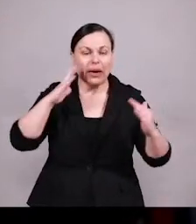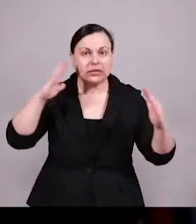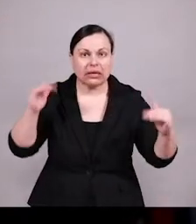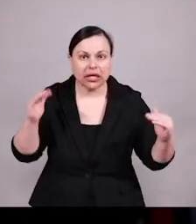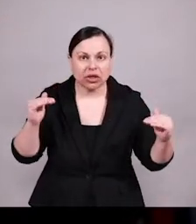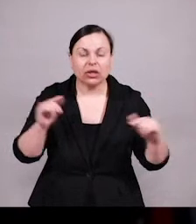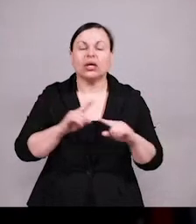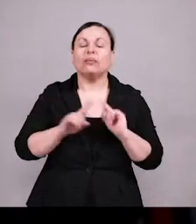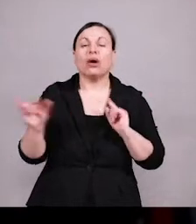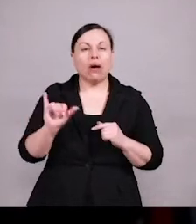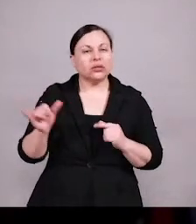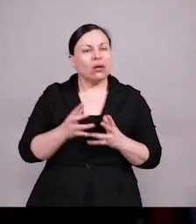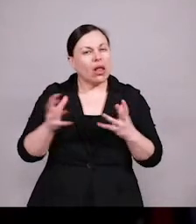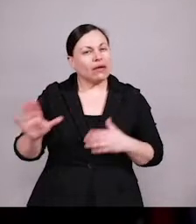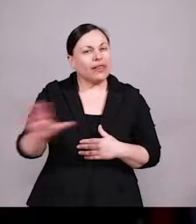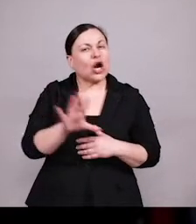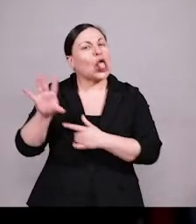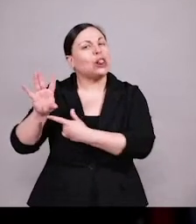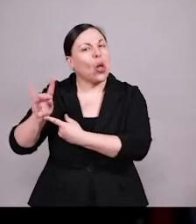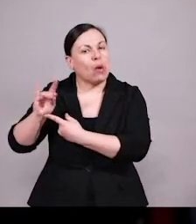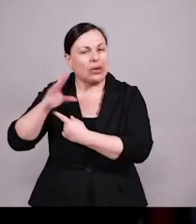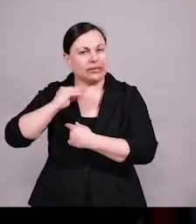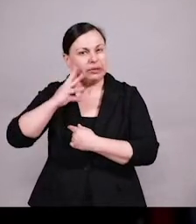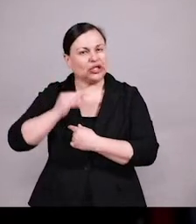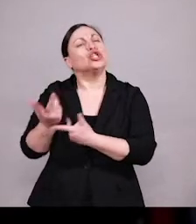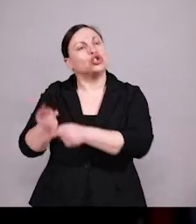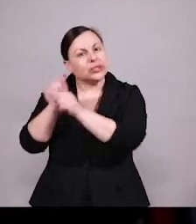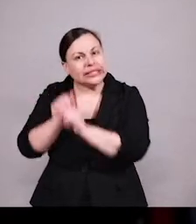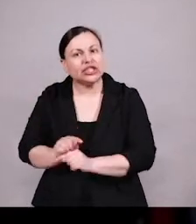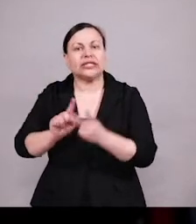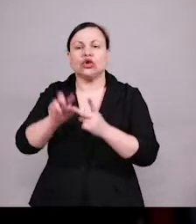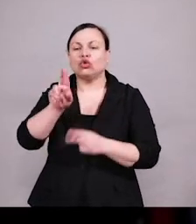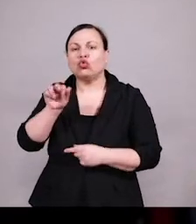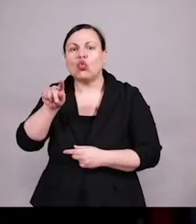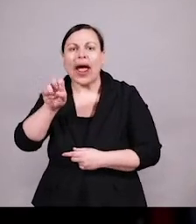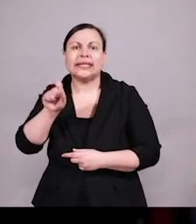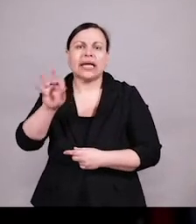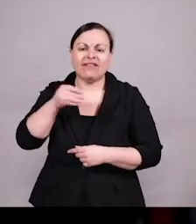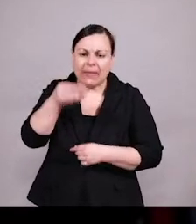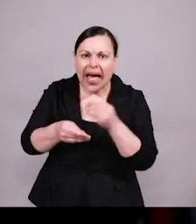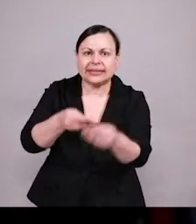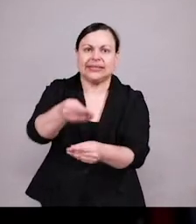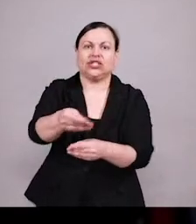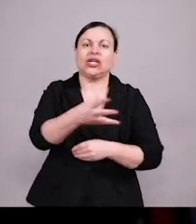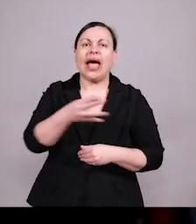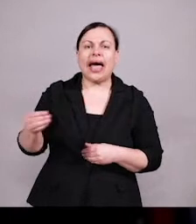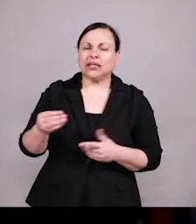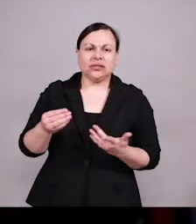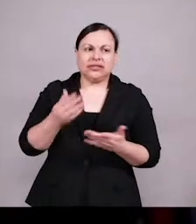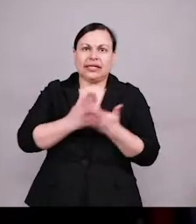also much of their lobo experience the traditions the rites of passage and the unscripted encounters